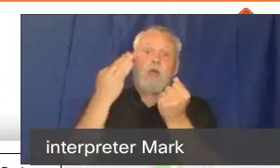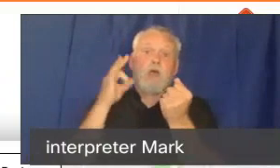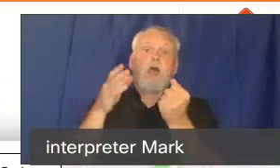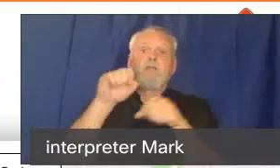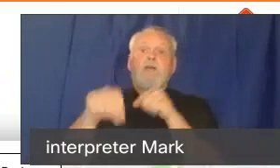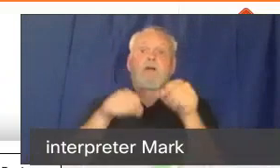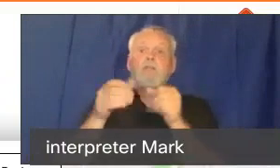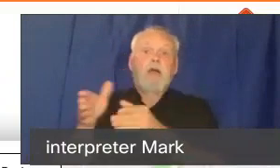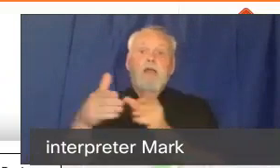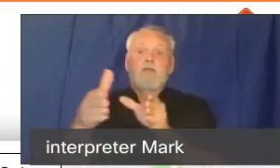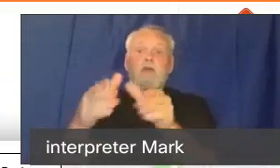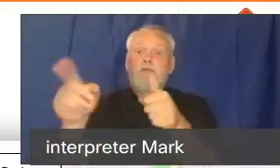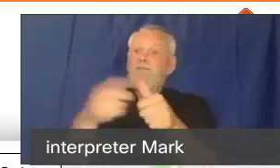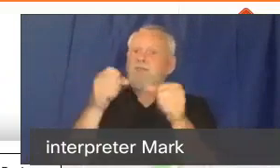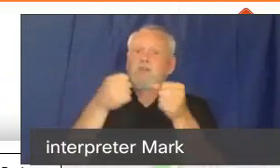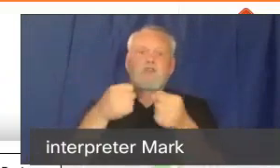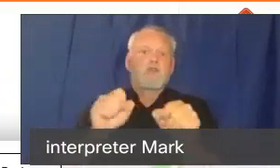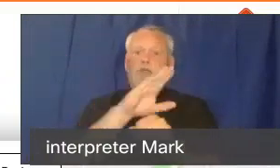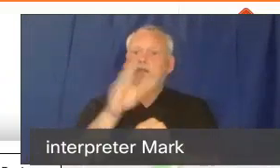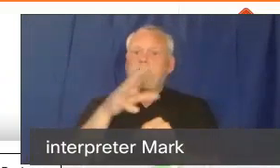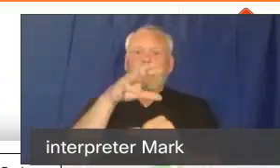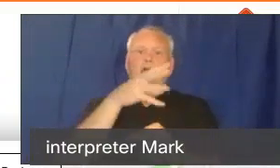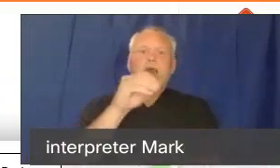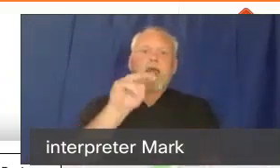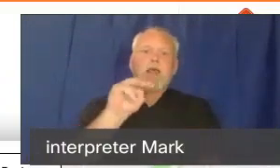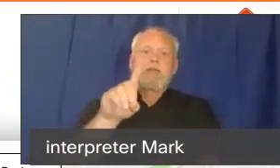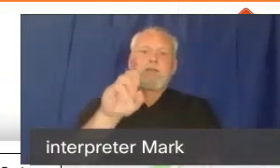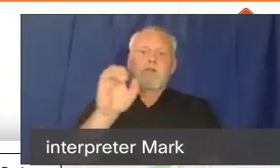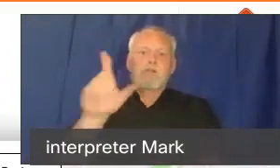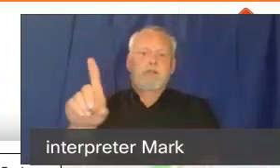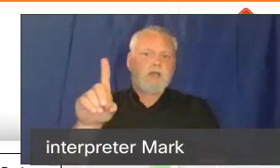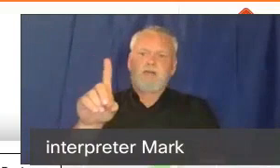1st street has never been in mcdonald's place. I've never been the ideal location.